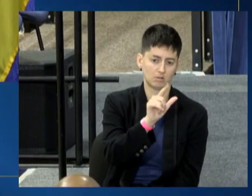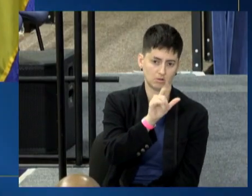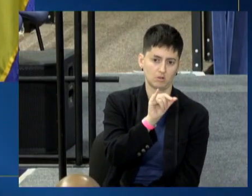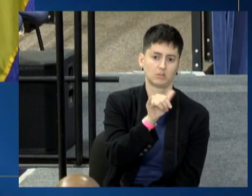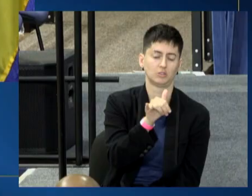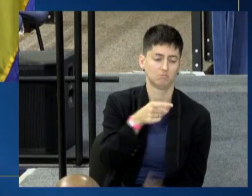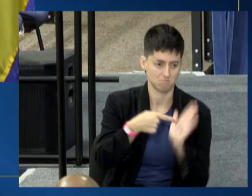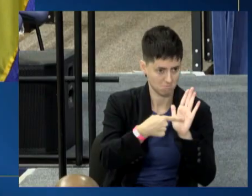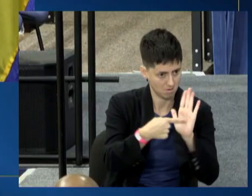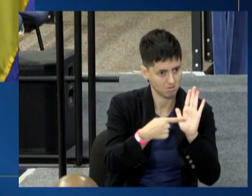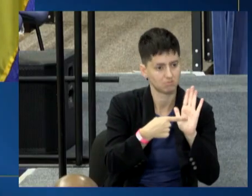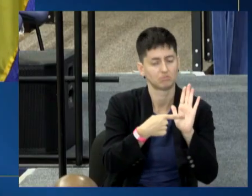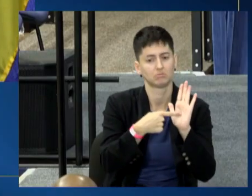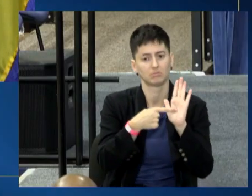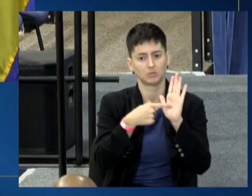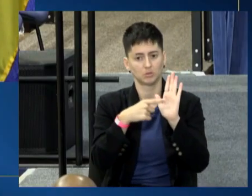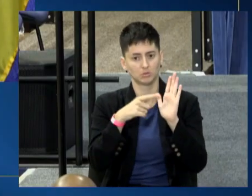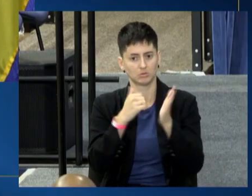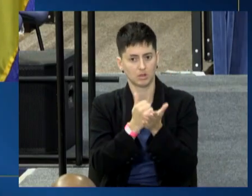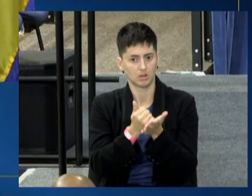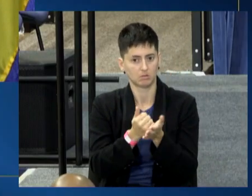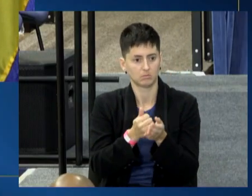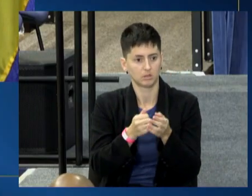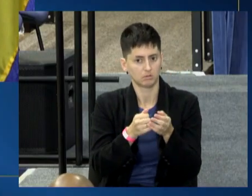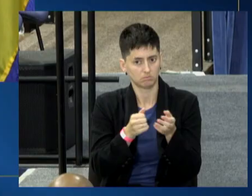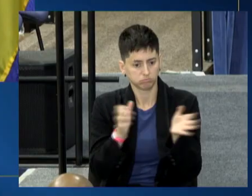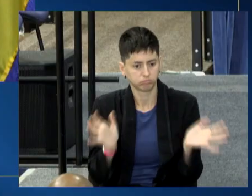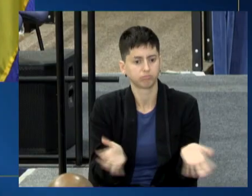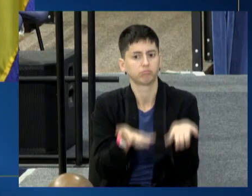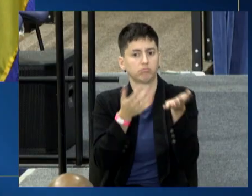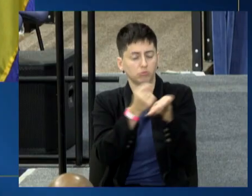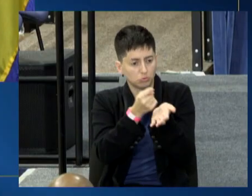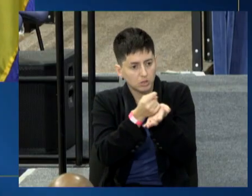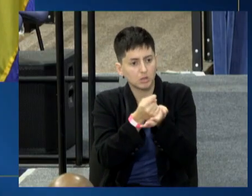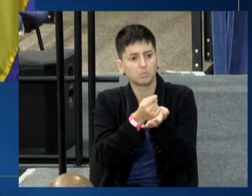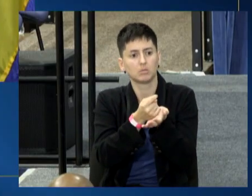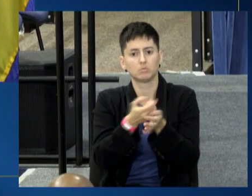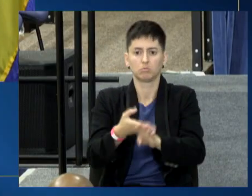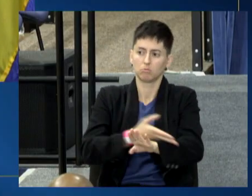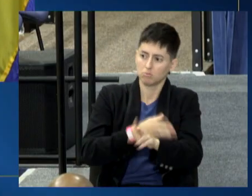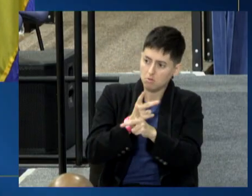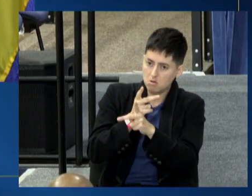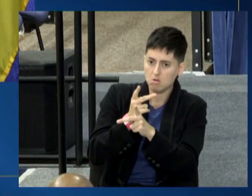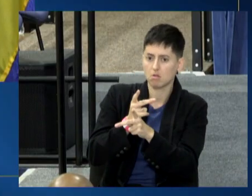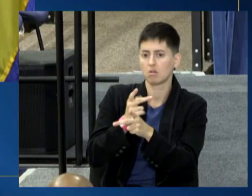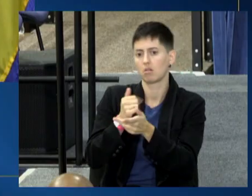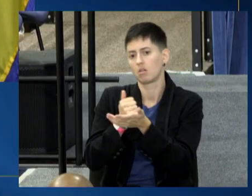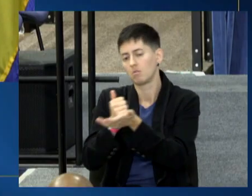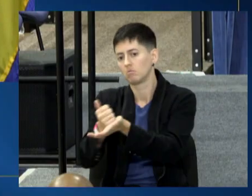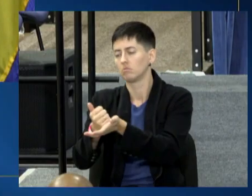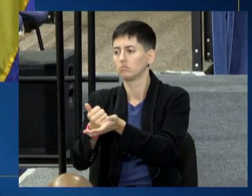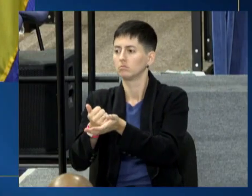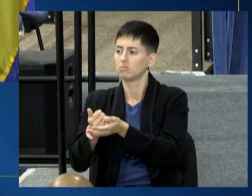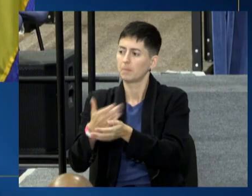and make it easier for patients, clinicians, and researchers to access and use clinical data.